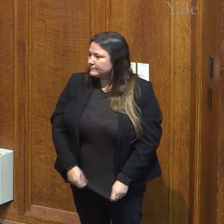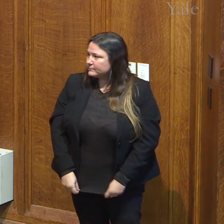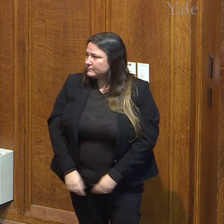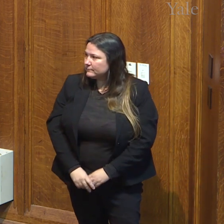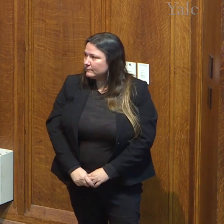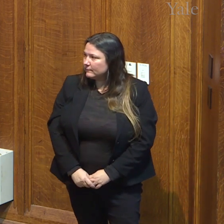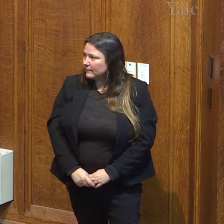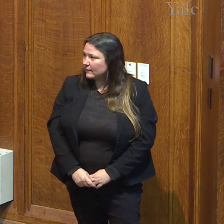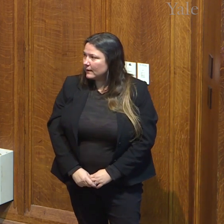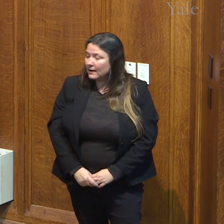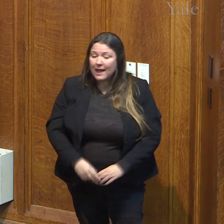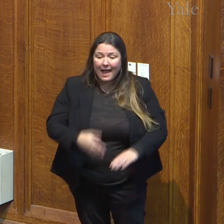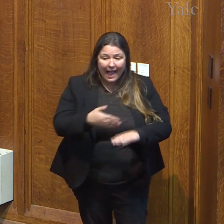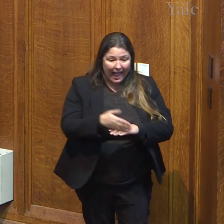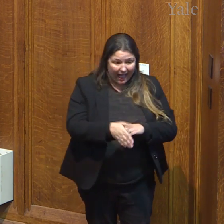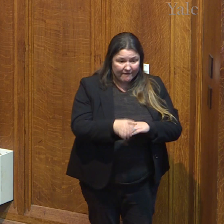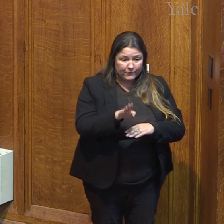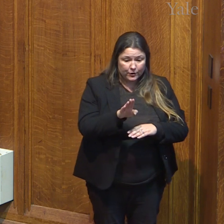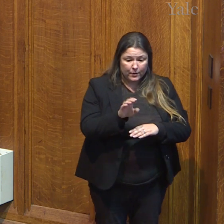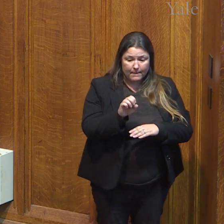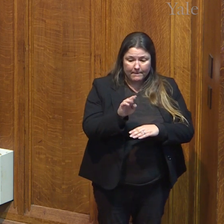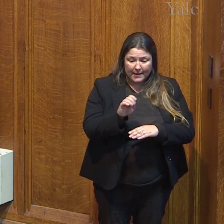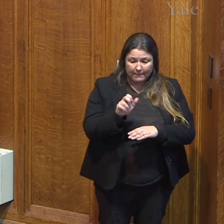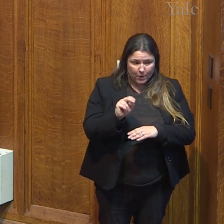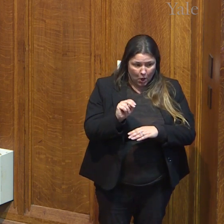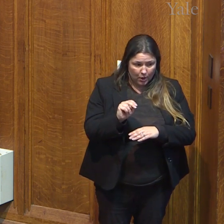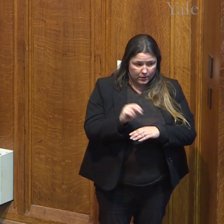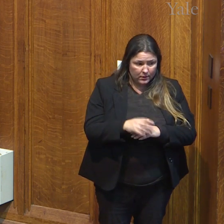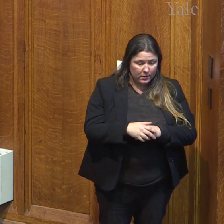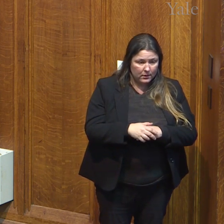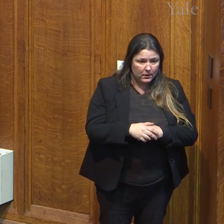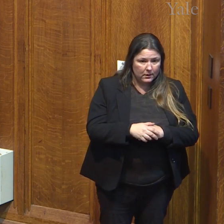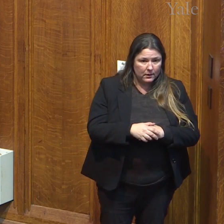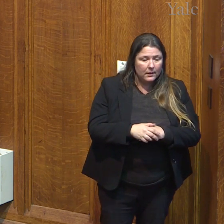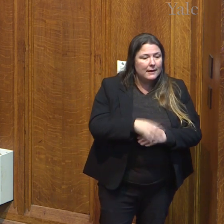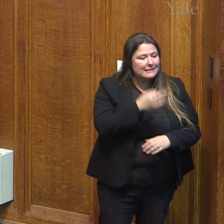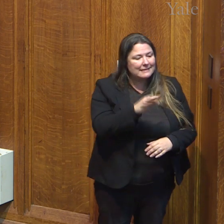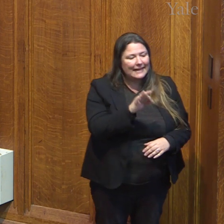After Bébian, the 19th century Oralist movement